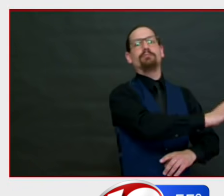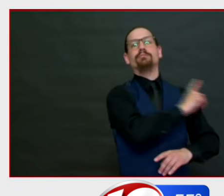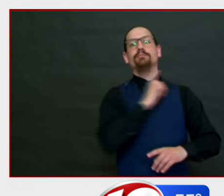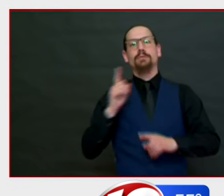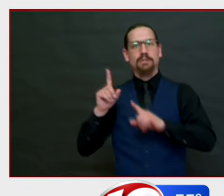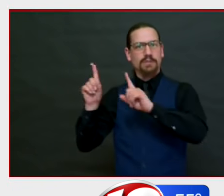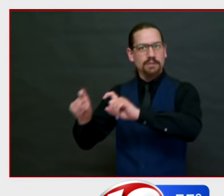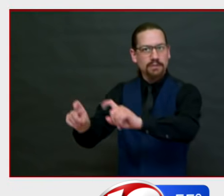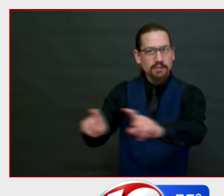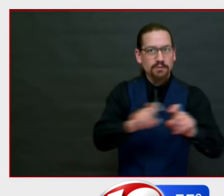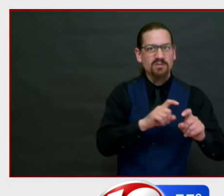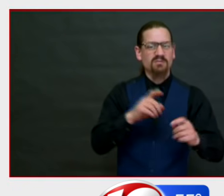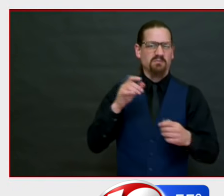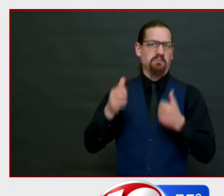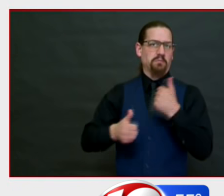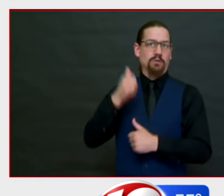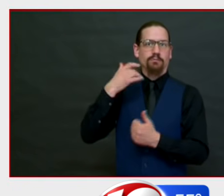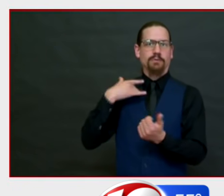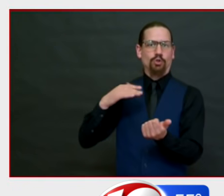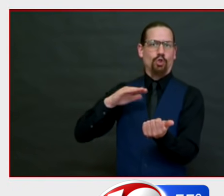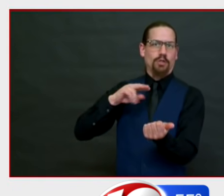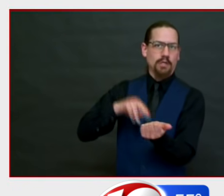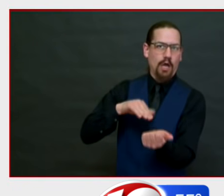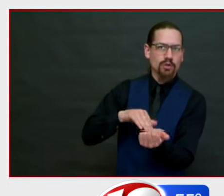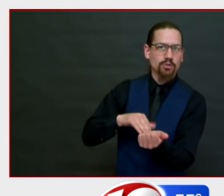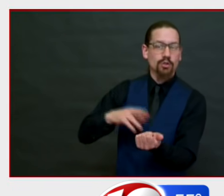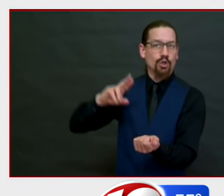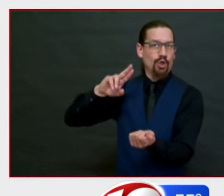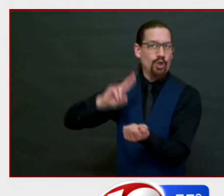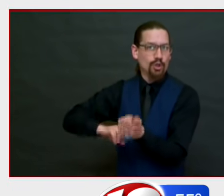ON A REGULAR BASIS. FIRST RESPONDERS, PEOPLE WHO